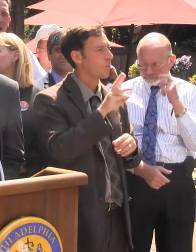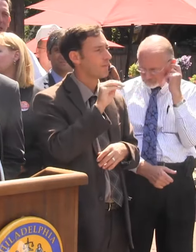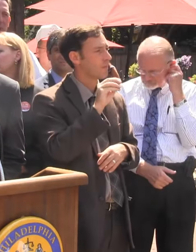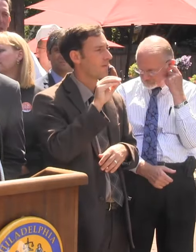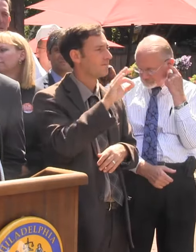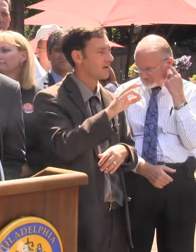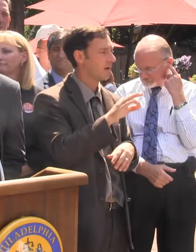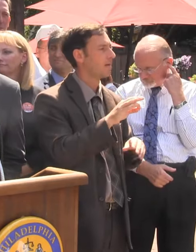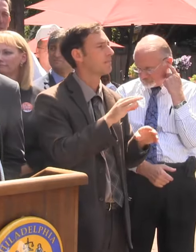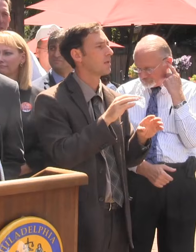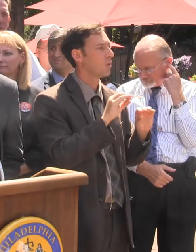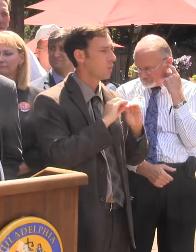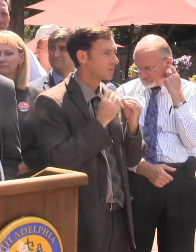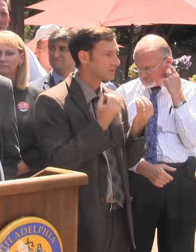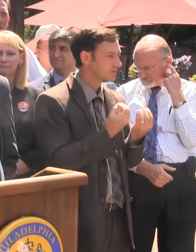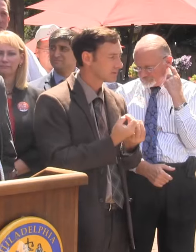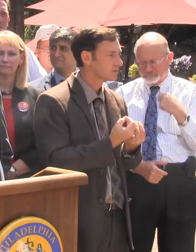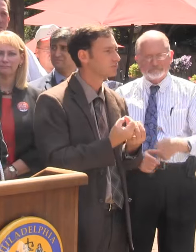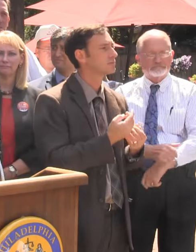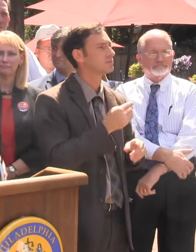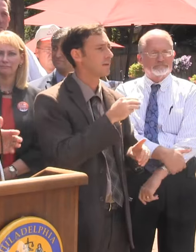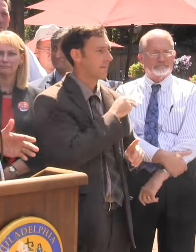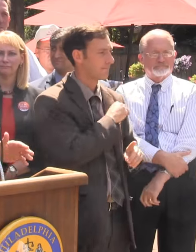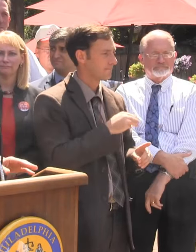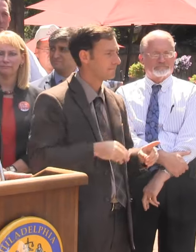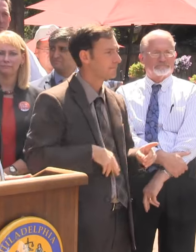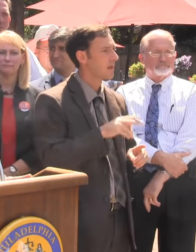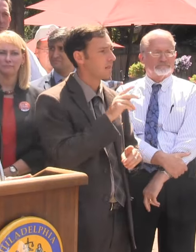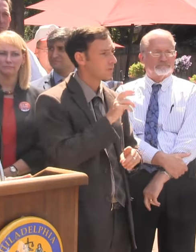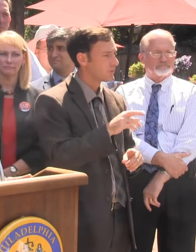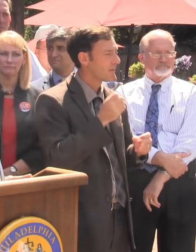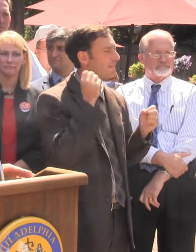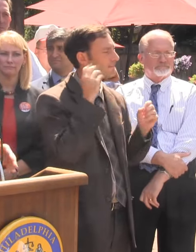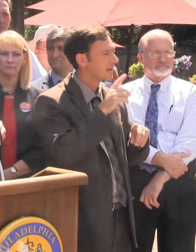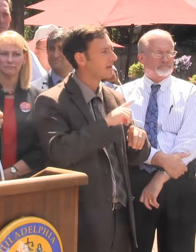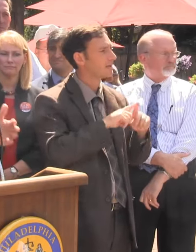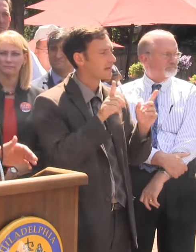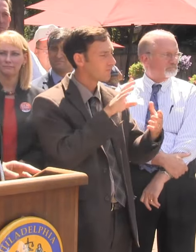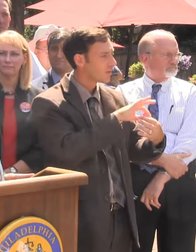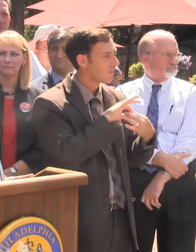organization. And Mayor Michael Nutter and a host of partners that have been vigilant